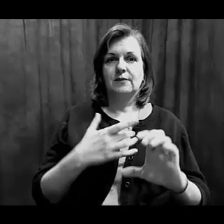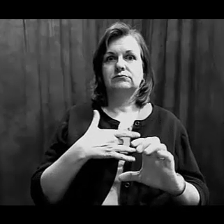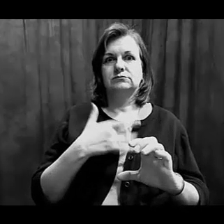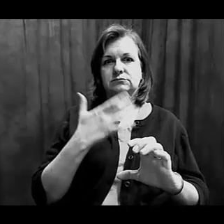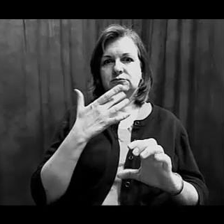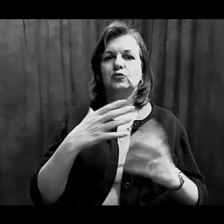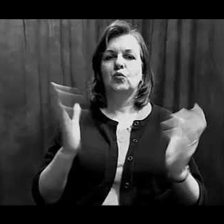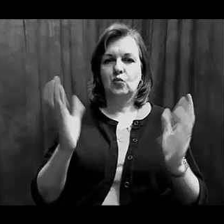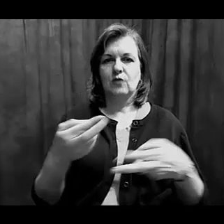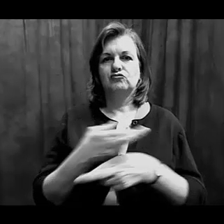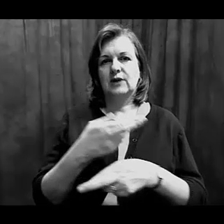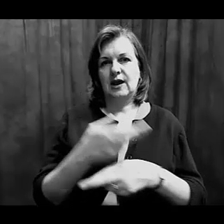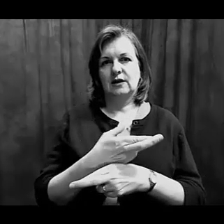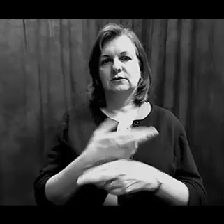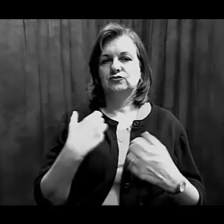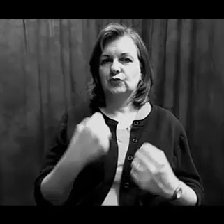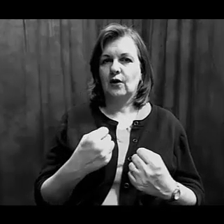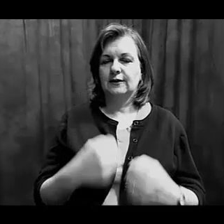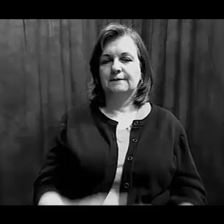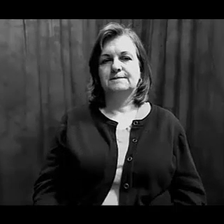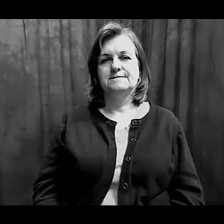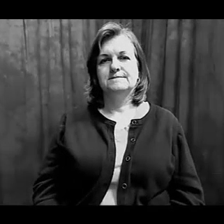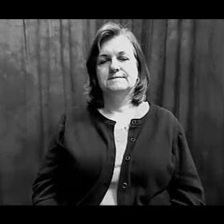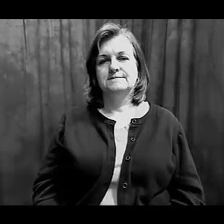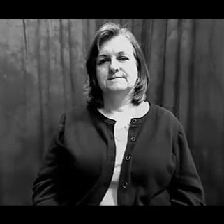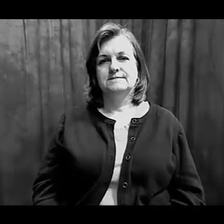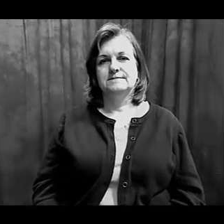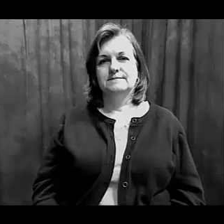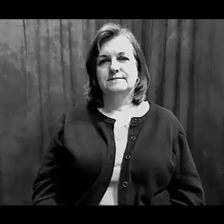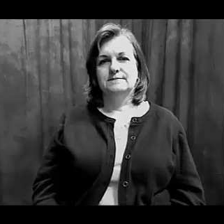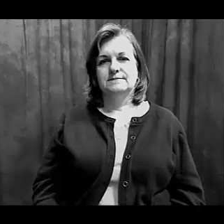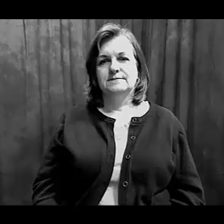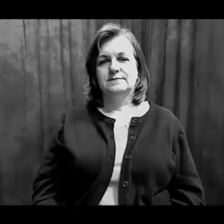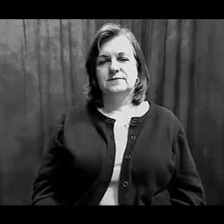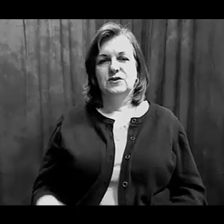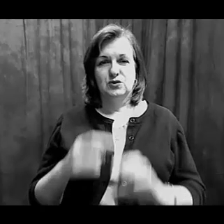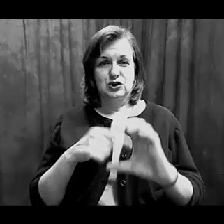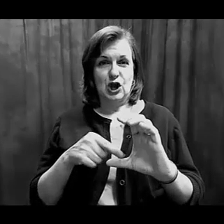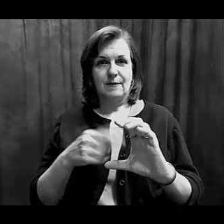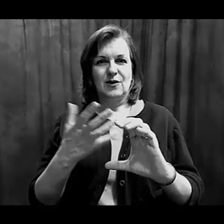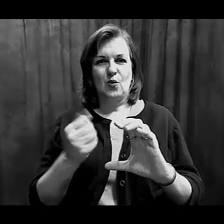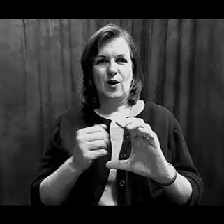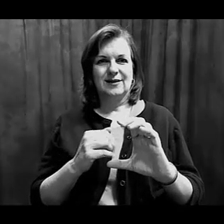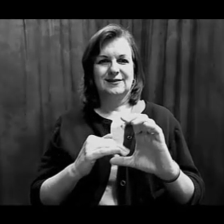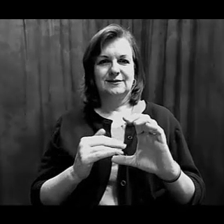carbon is fairly reactive